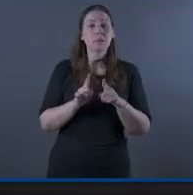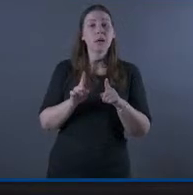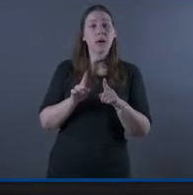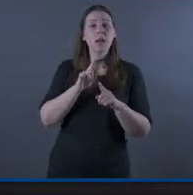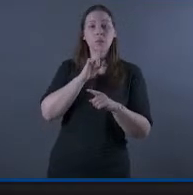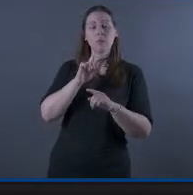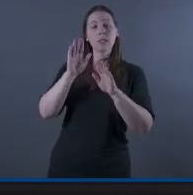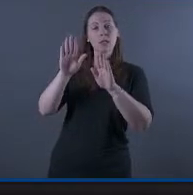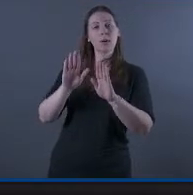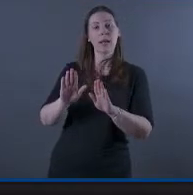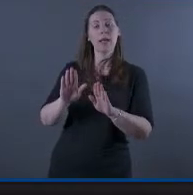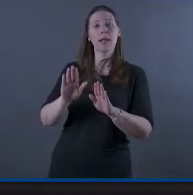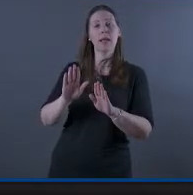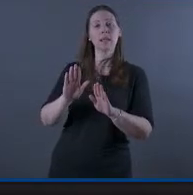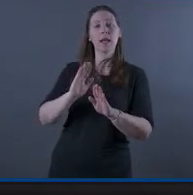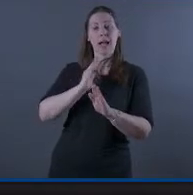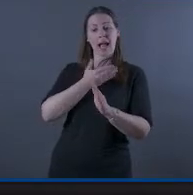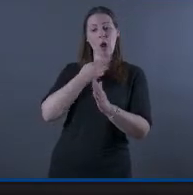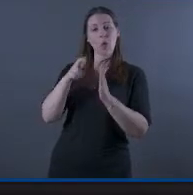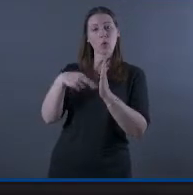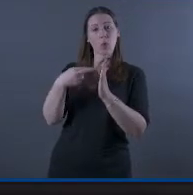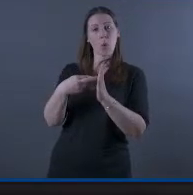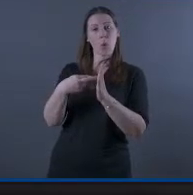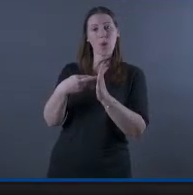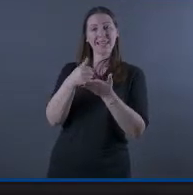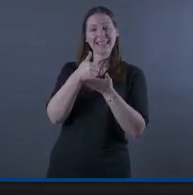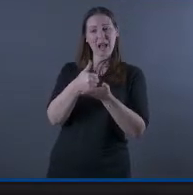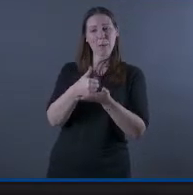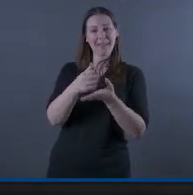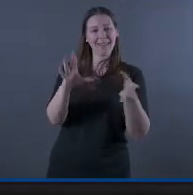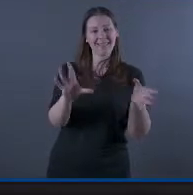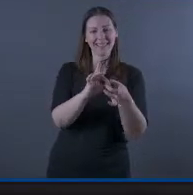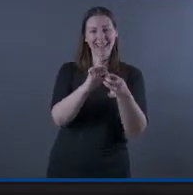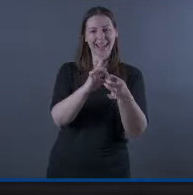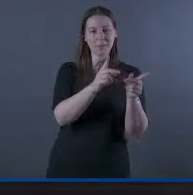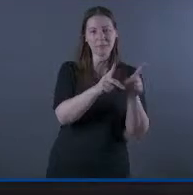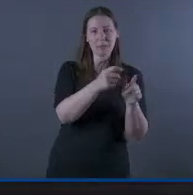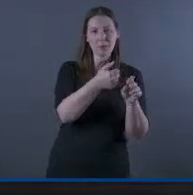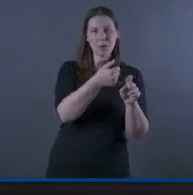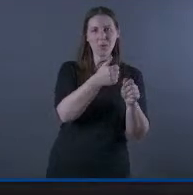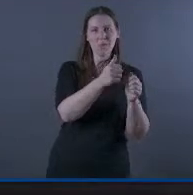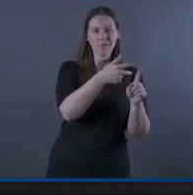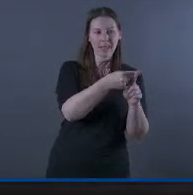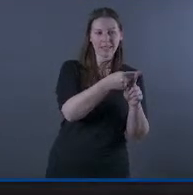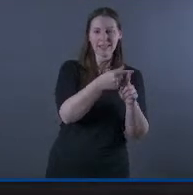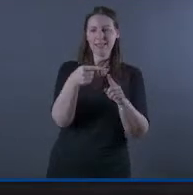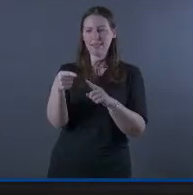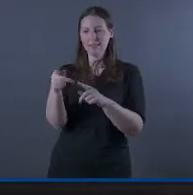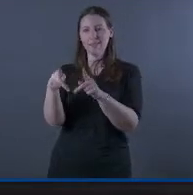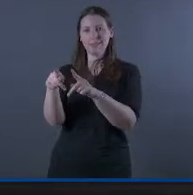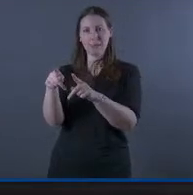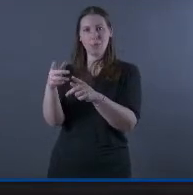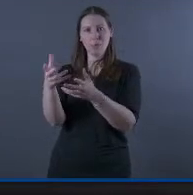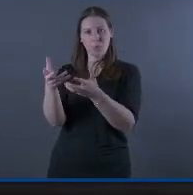has been as a facilitator and then as really just setting aside time and trying to make it as welcome as we can,